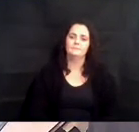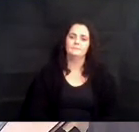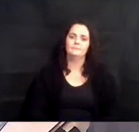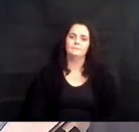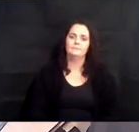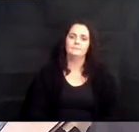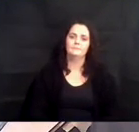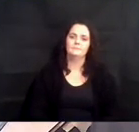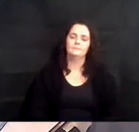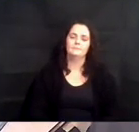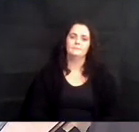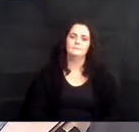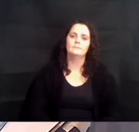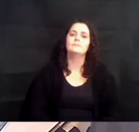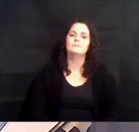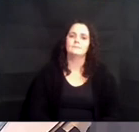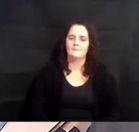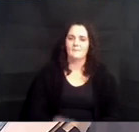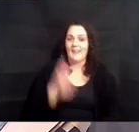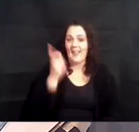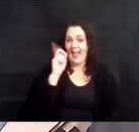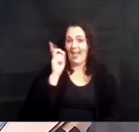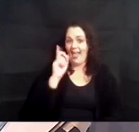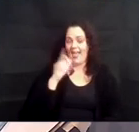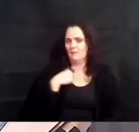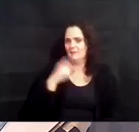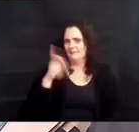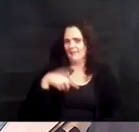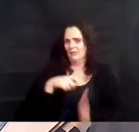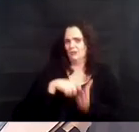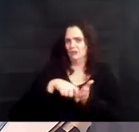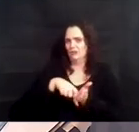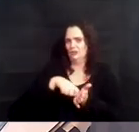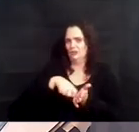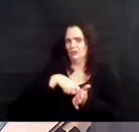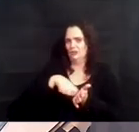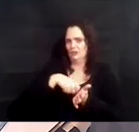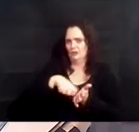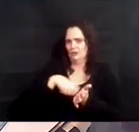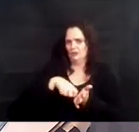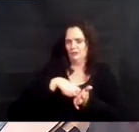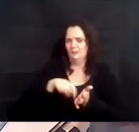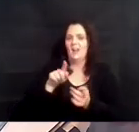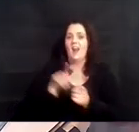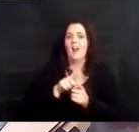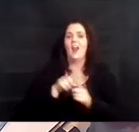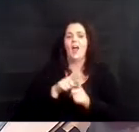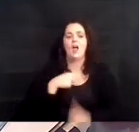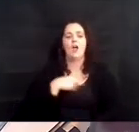Now, I'm also gonna start to bring in erasure because I'm gonna give us a little bit of the illusion that we've turned the water on